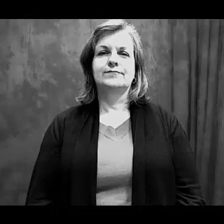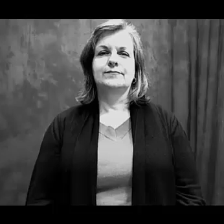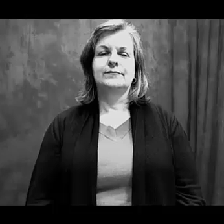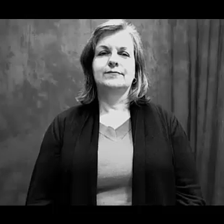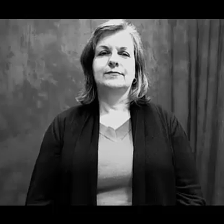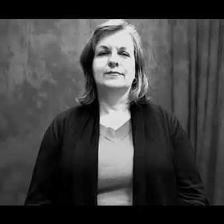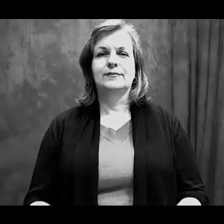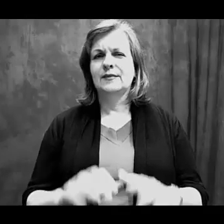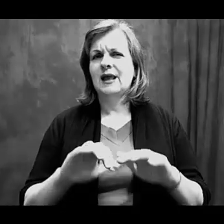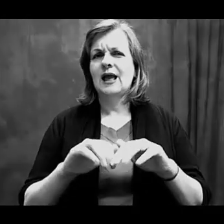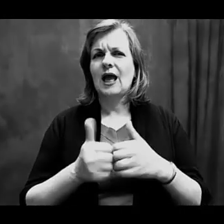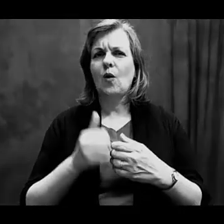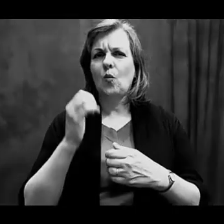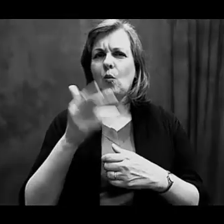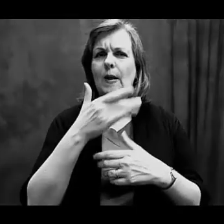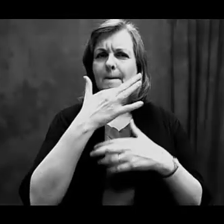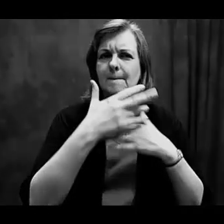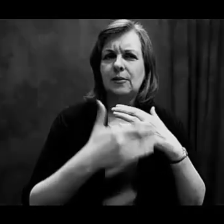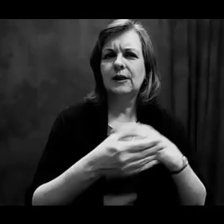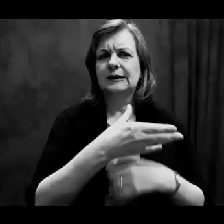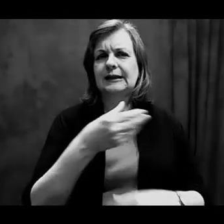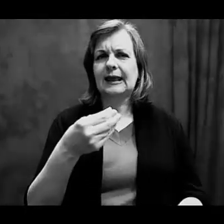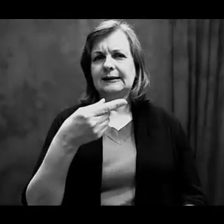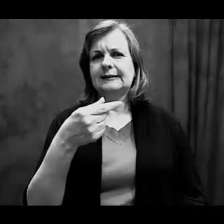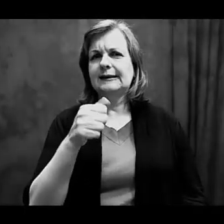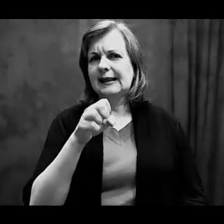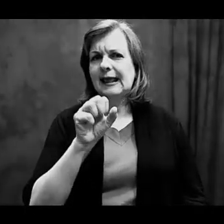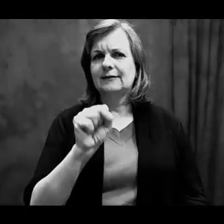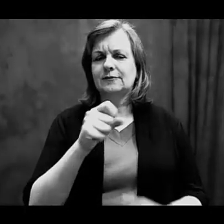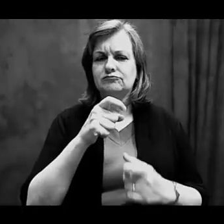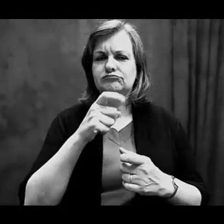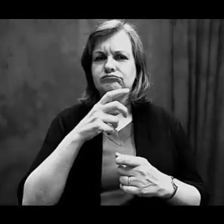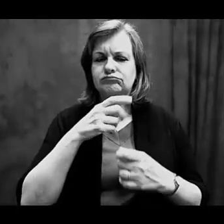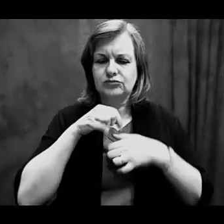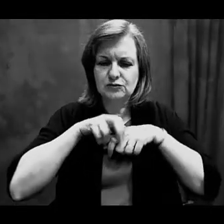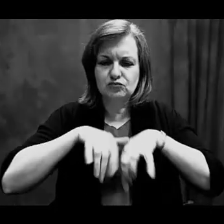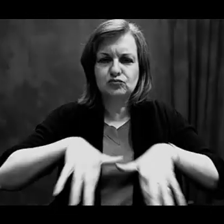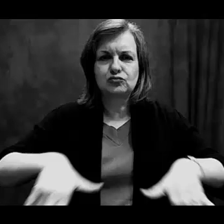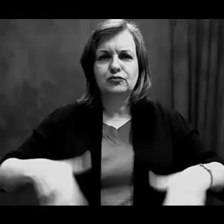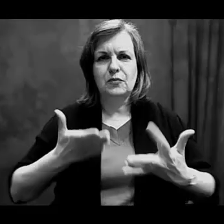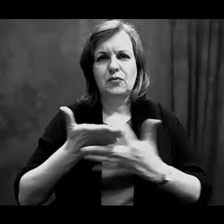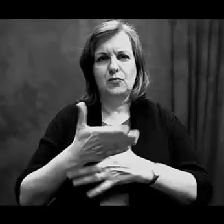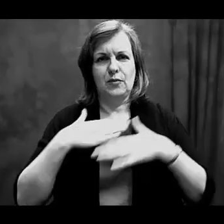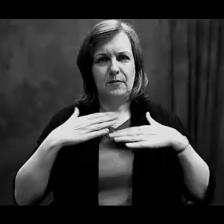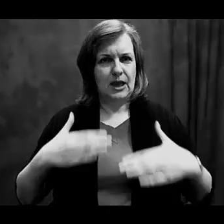So how do we get blood and gases around your body?